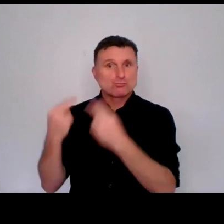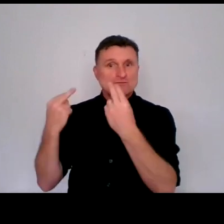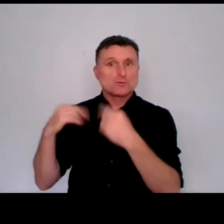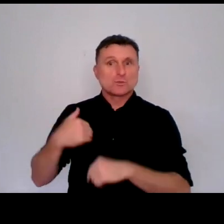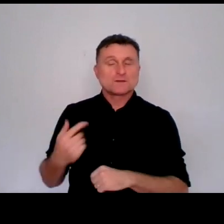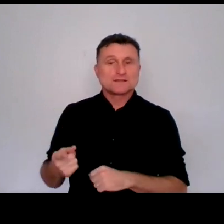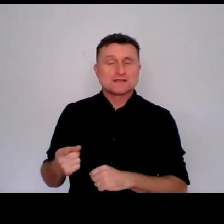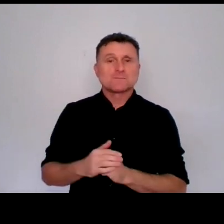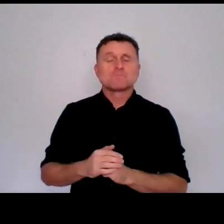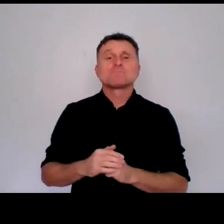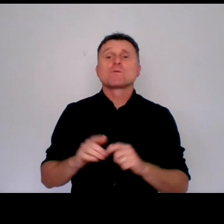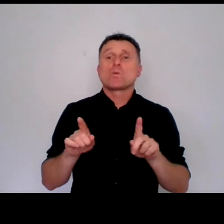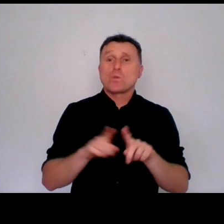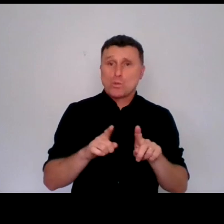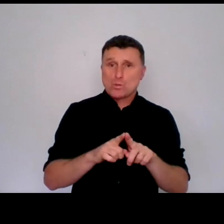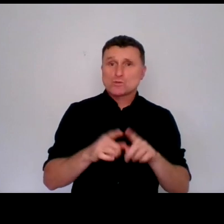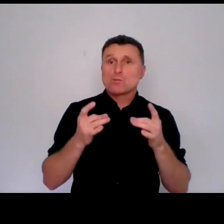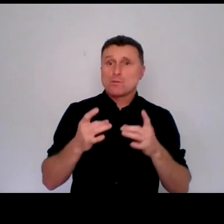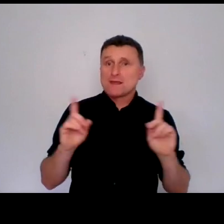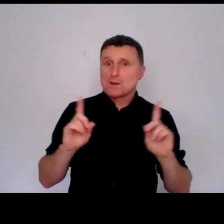introduction of the accessibility legislation.